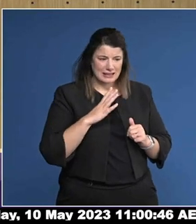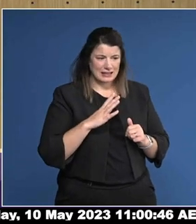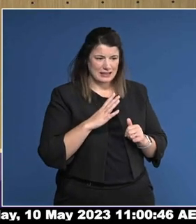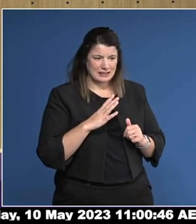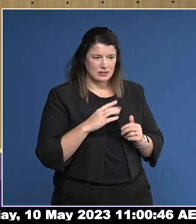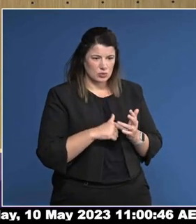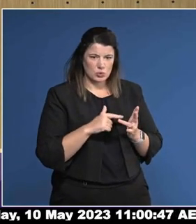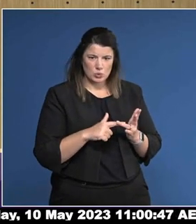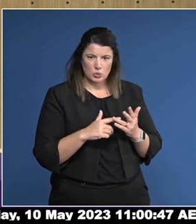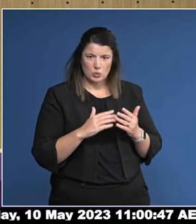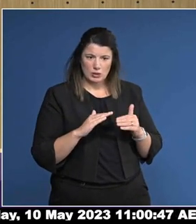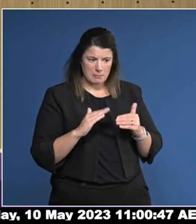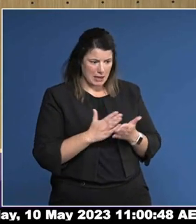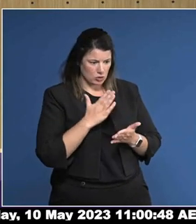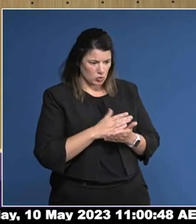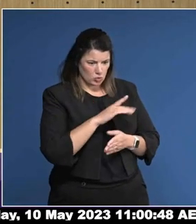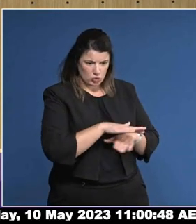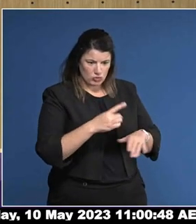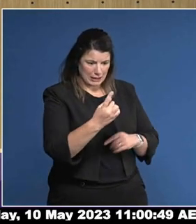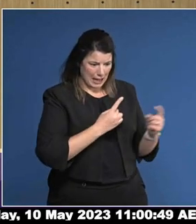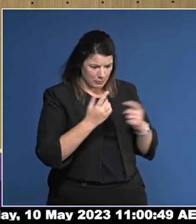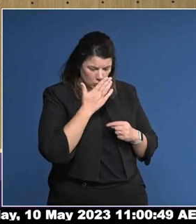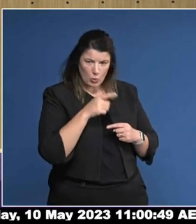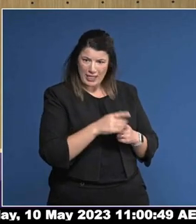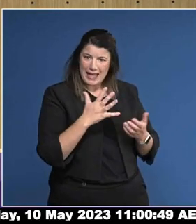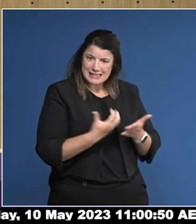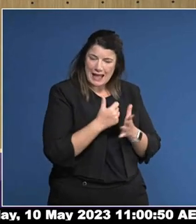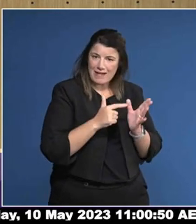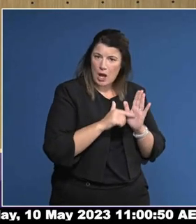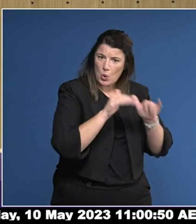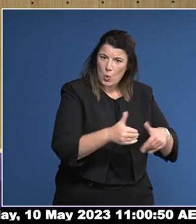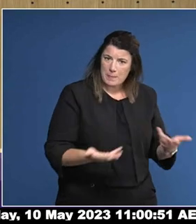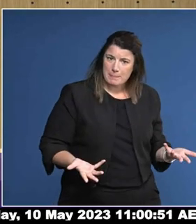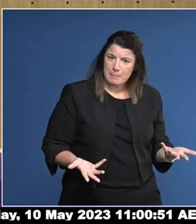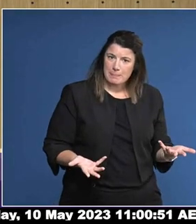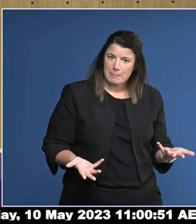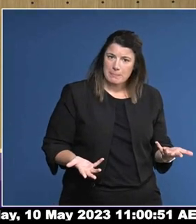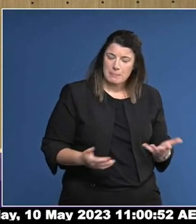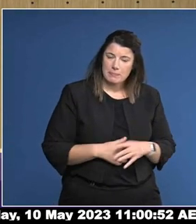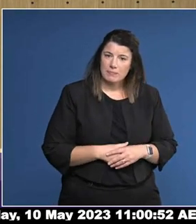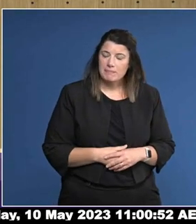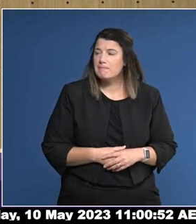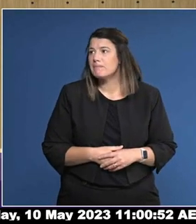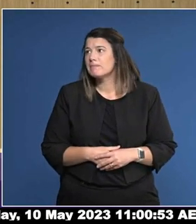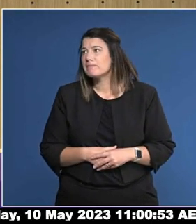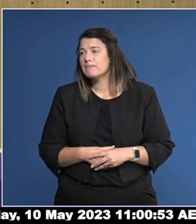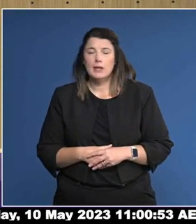safety of children attending school? I'm not sure what you mean by that question.